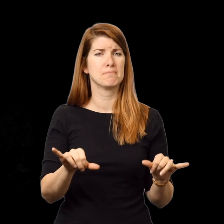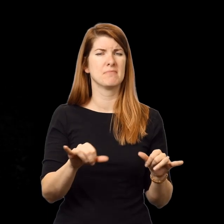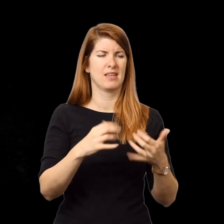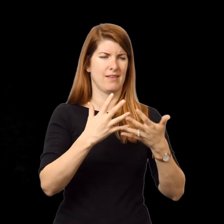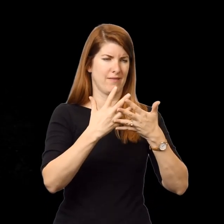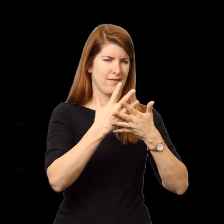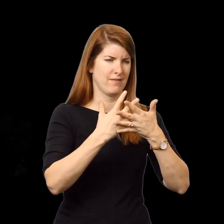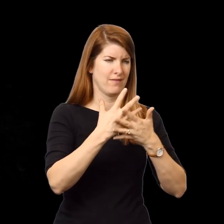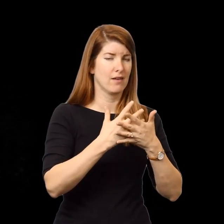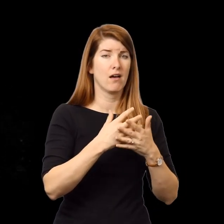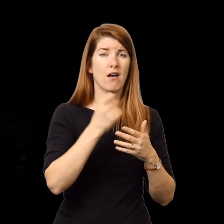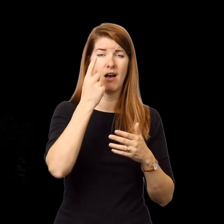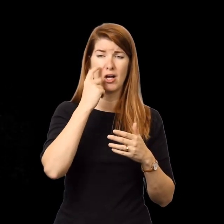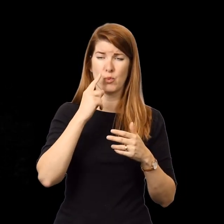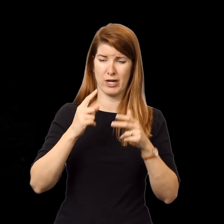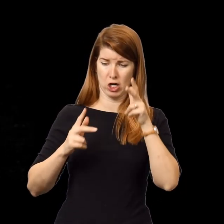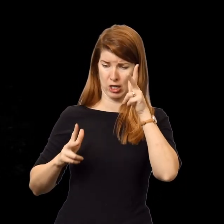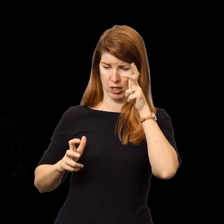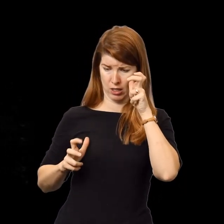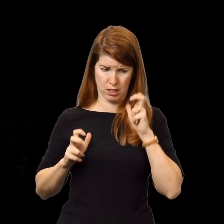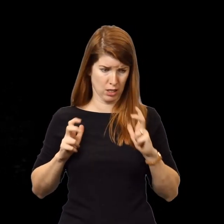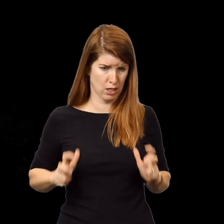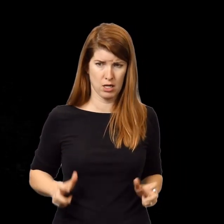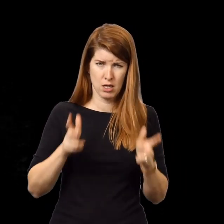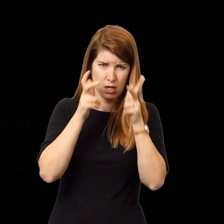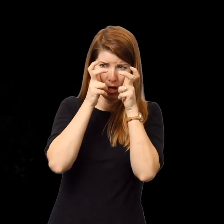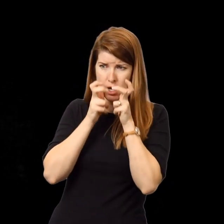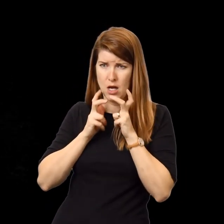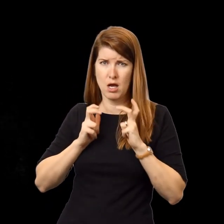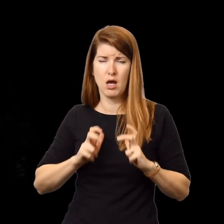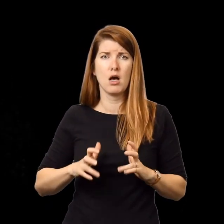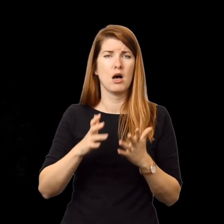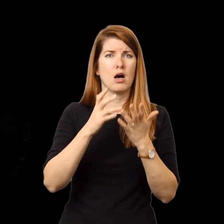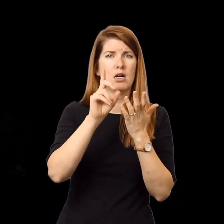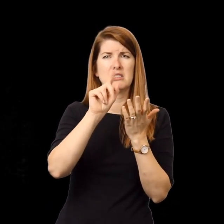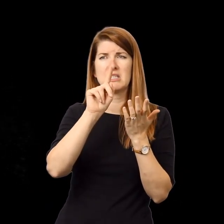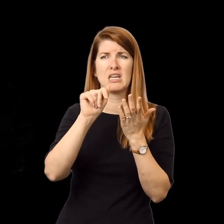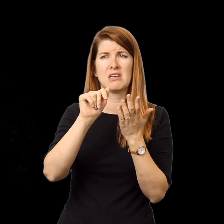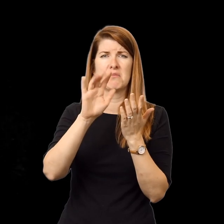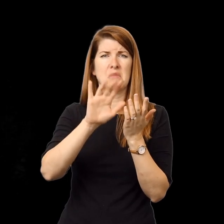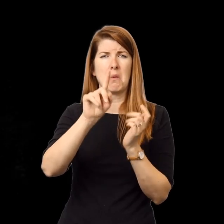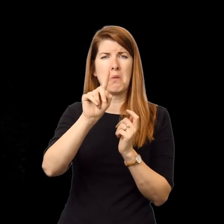about a million bits of data per second or minute.